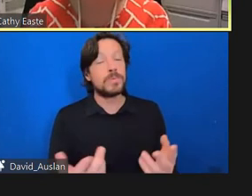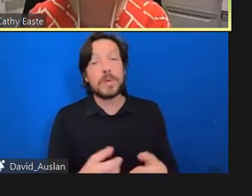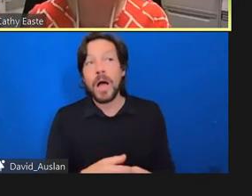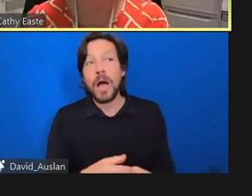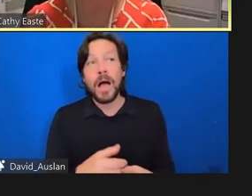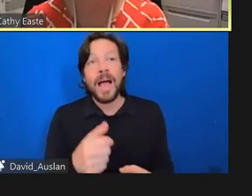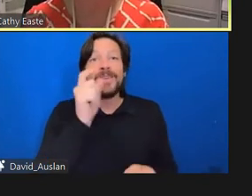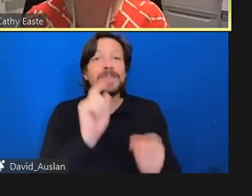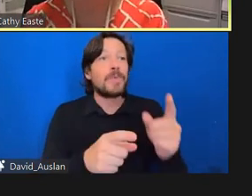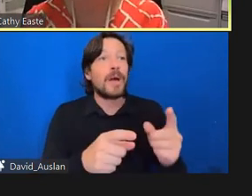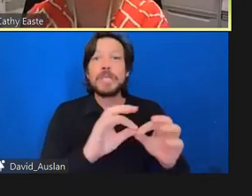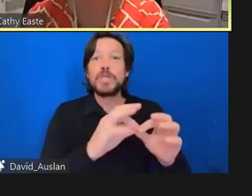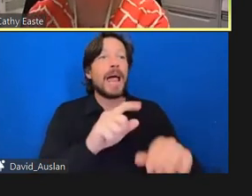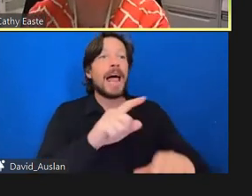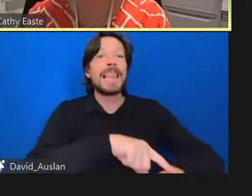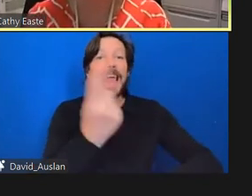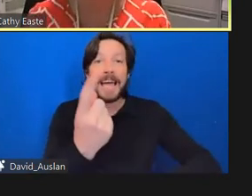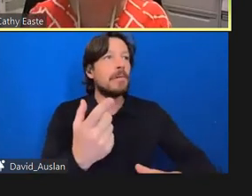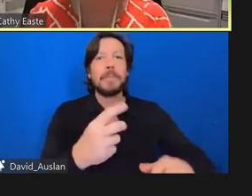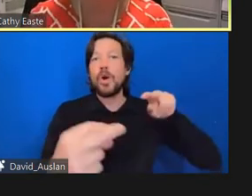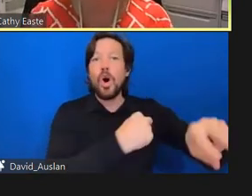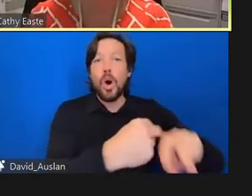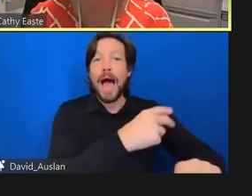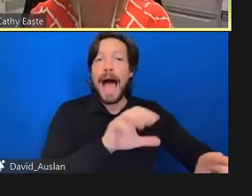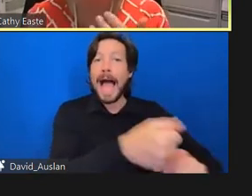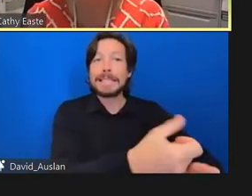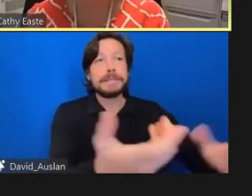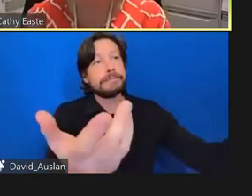accident on the highway. The interpreter or the caption won't be able to make it. How is